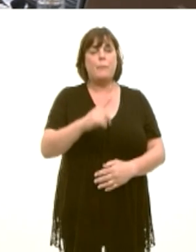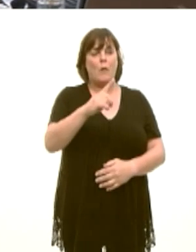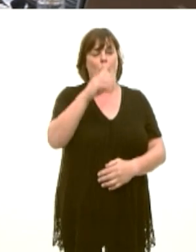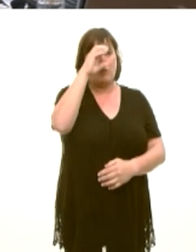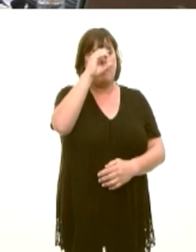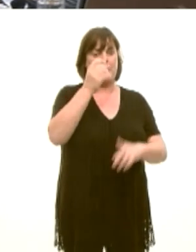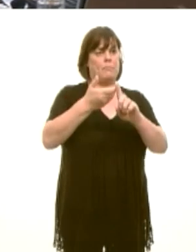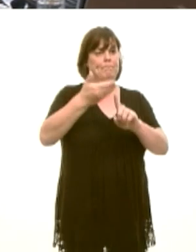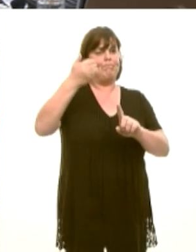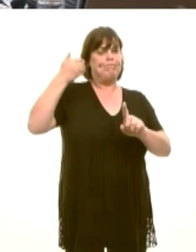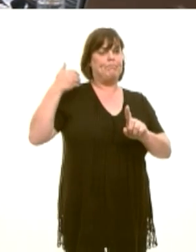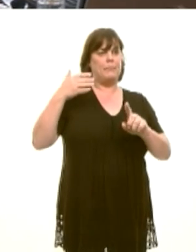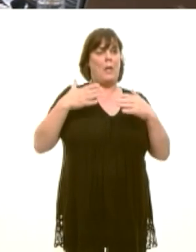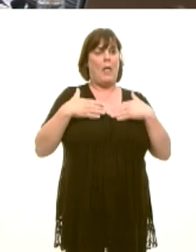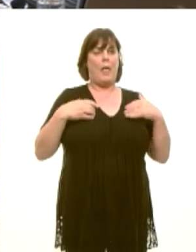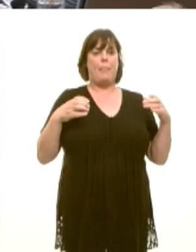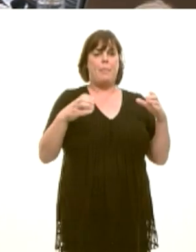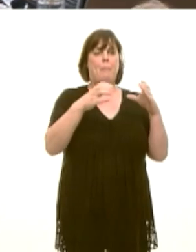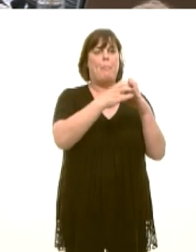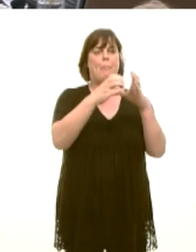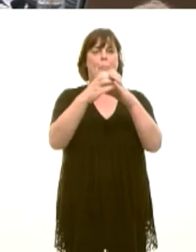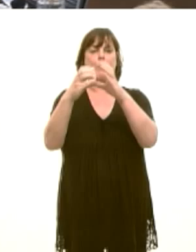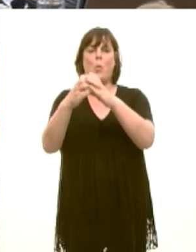historically, health boards have taken the view that, where there is a complaint, it